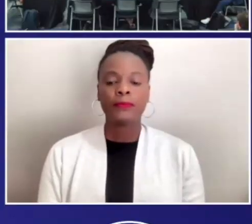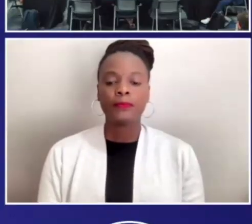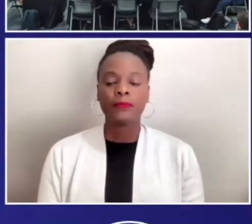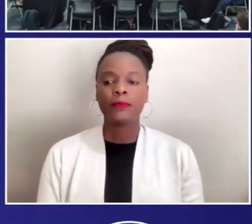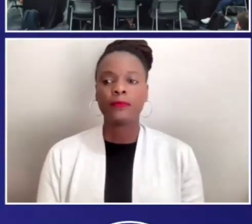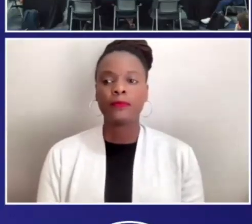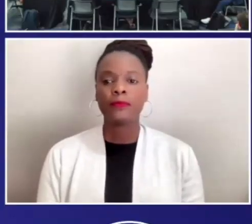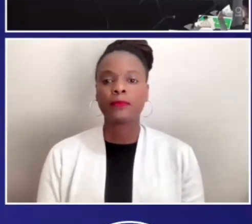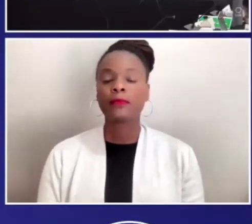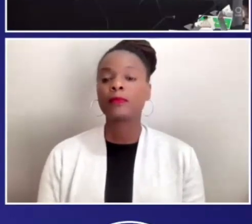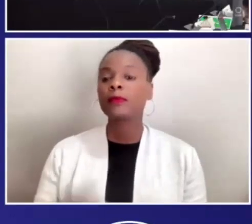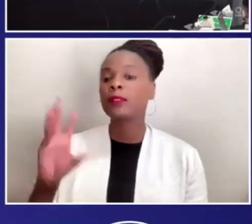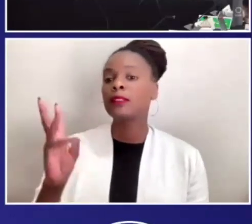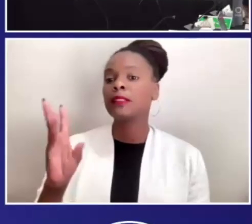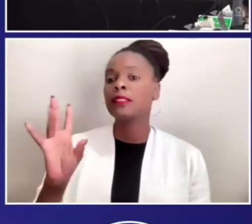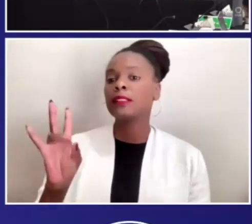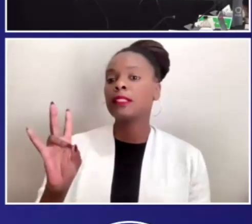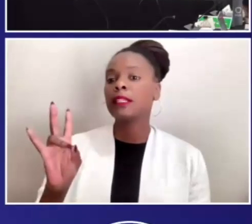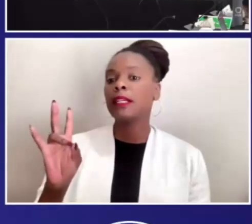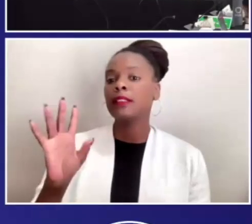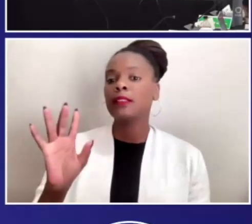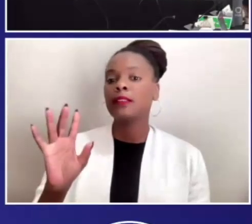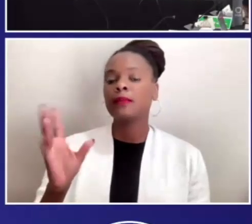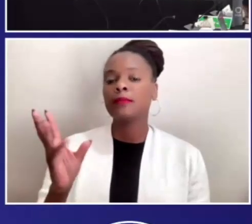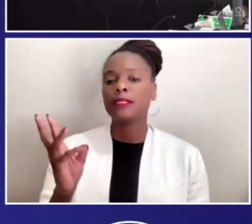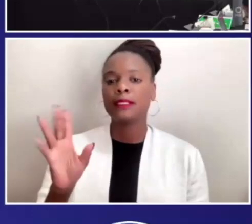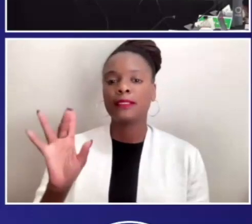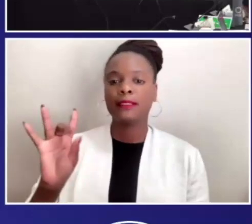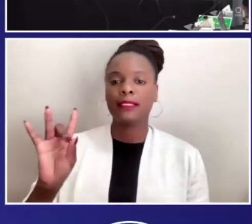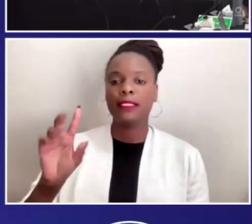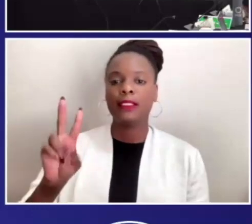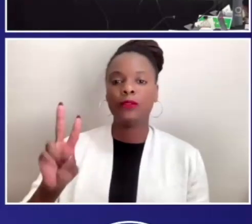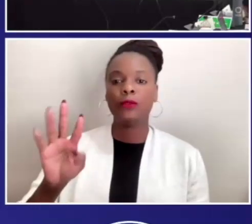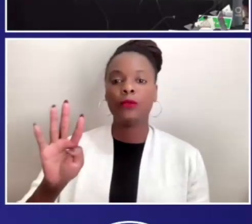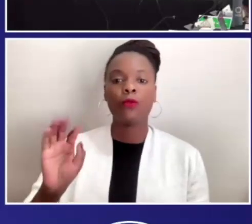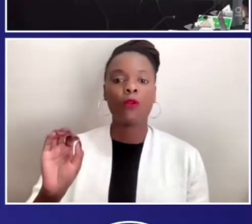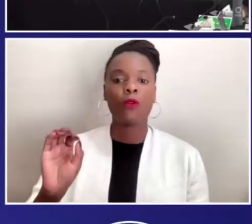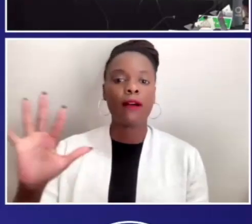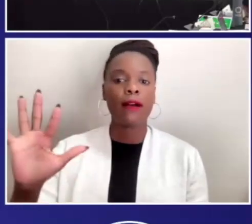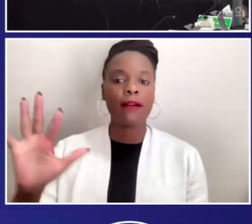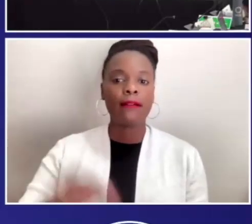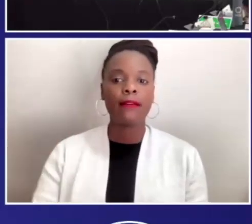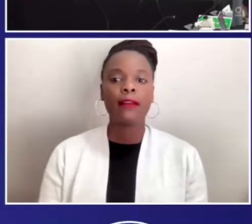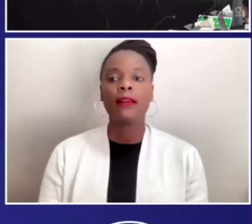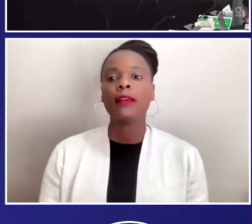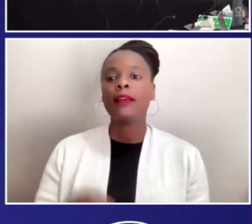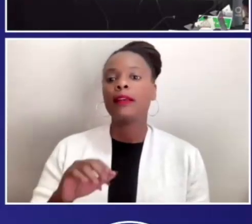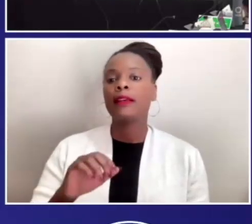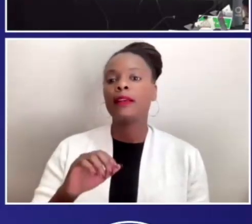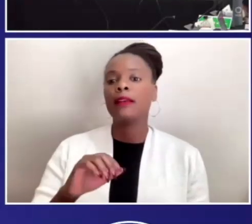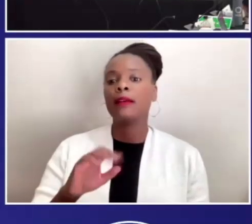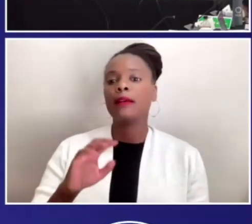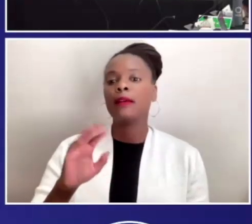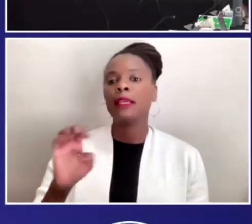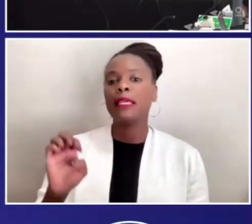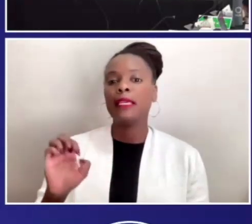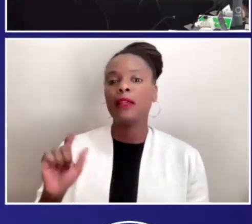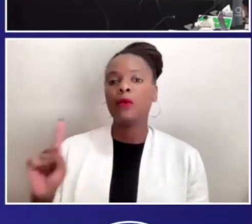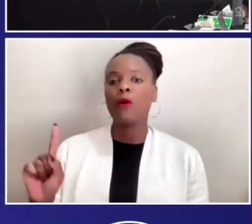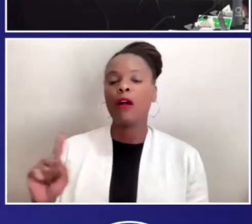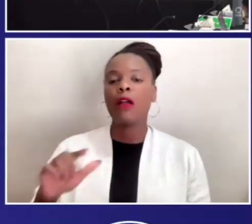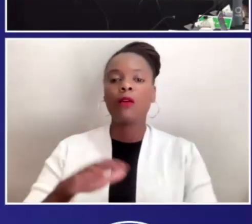682.405(e)(1), on or before June 30,